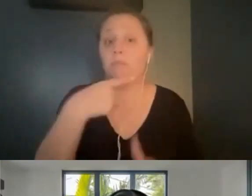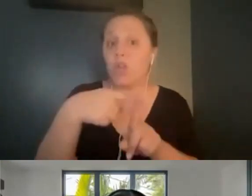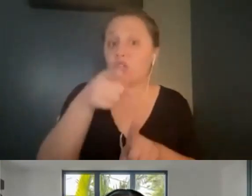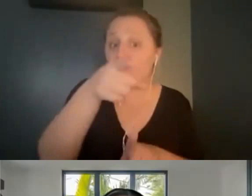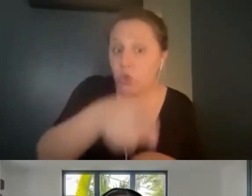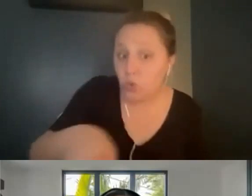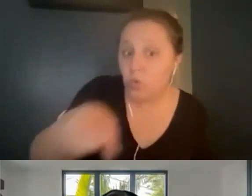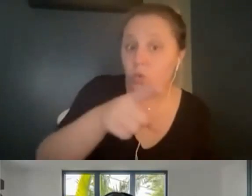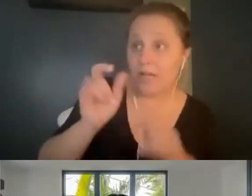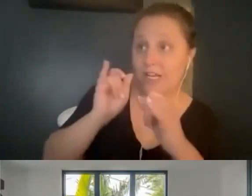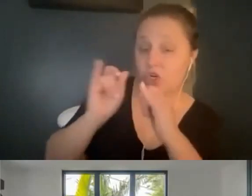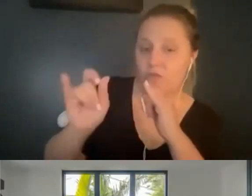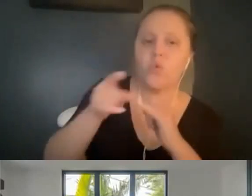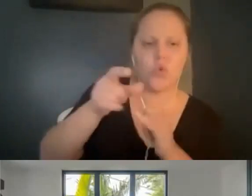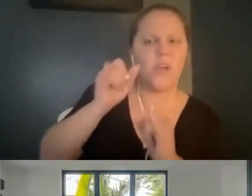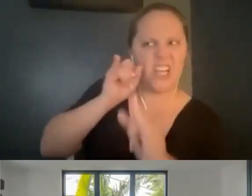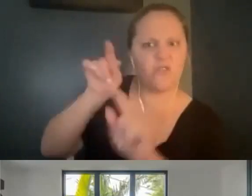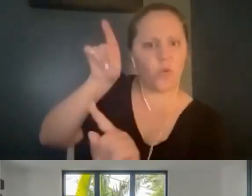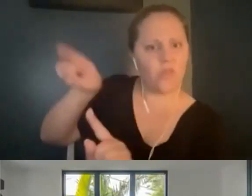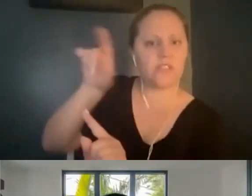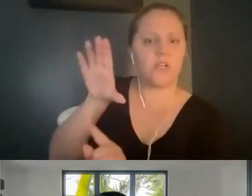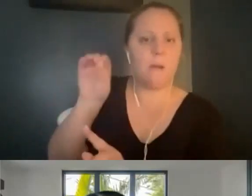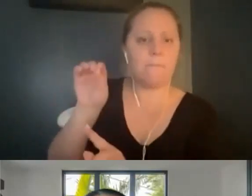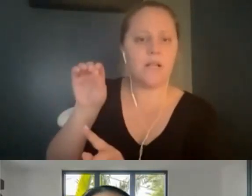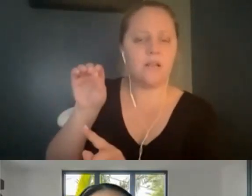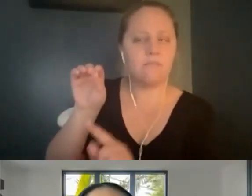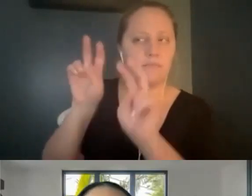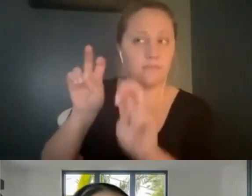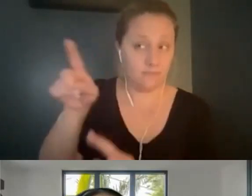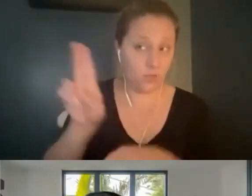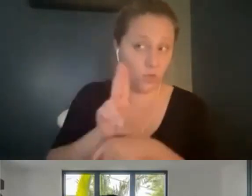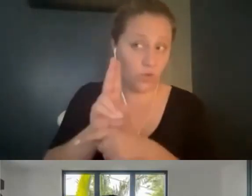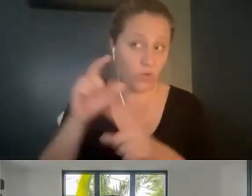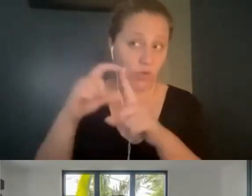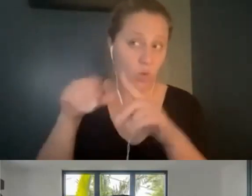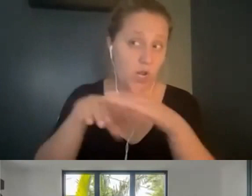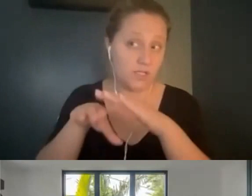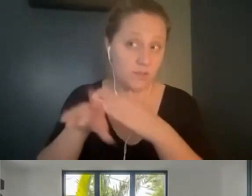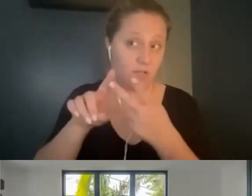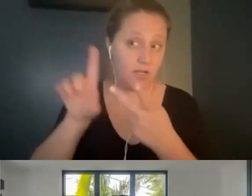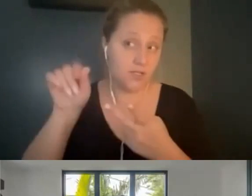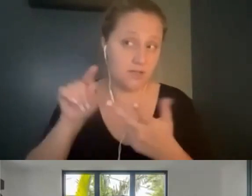You get to know whether or not they have the word accessibility and disability on their website and their metadata.